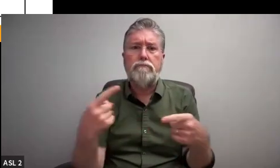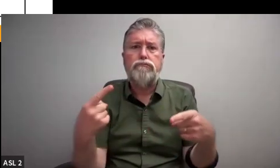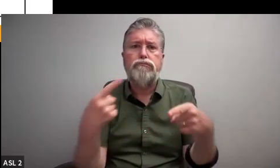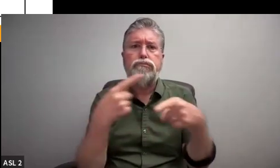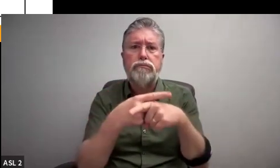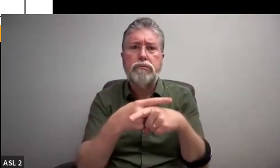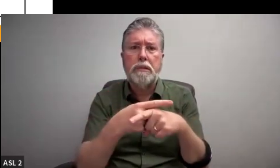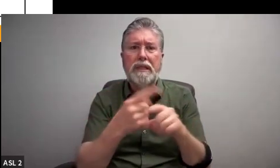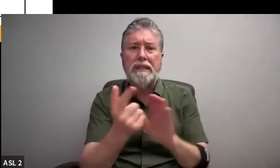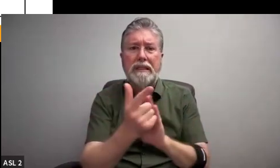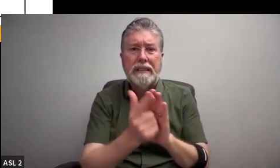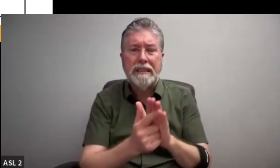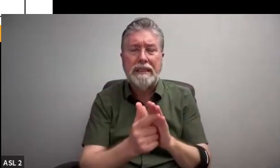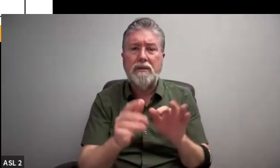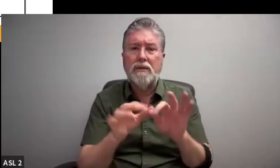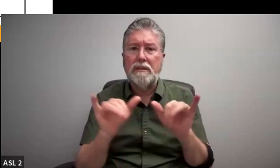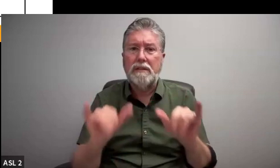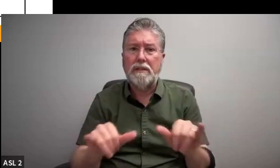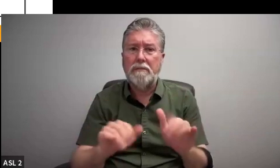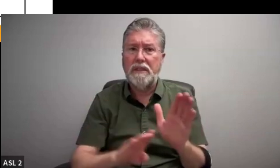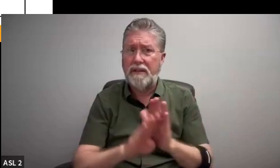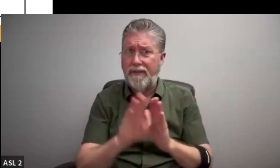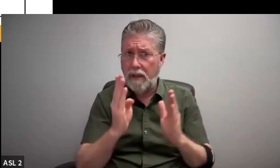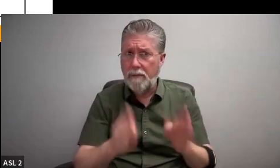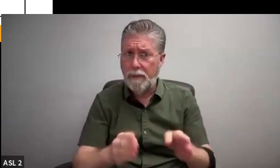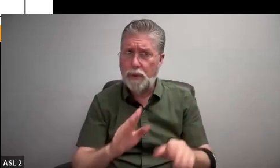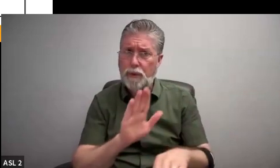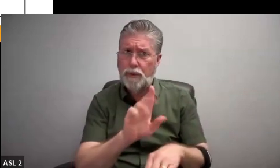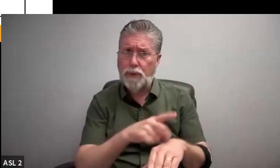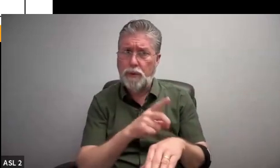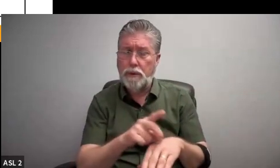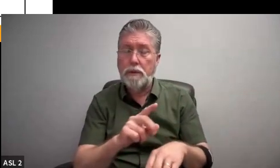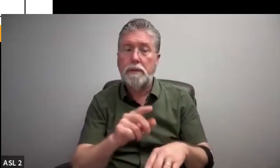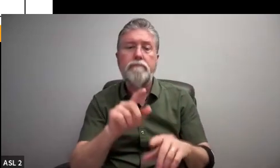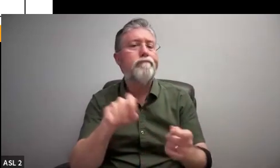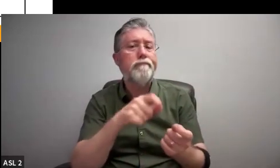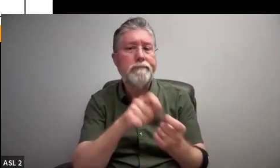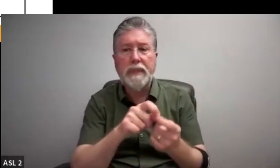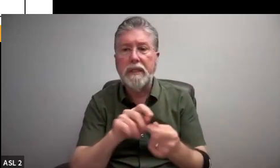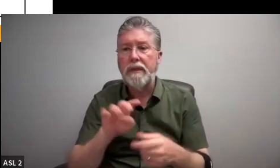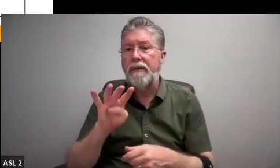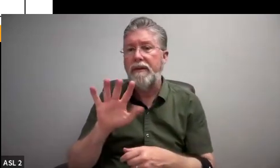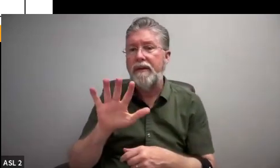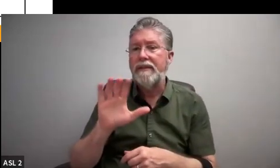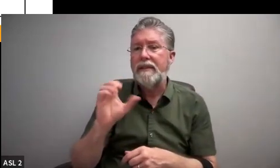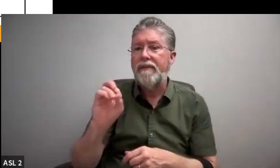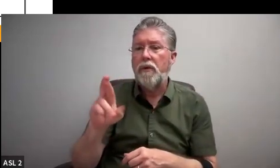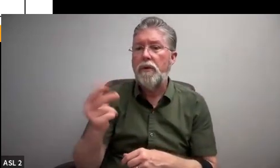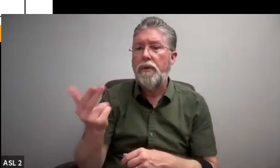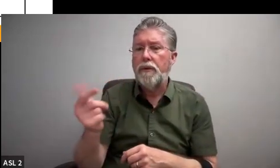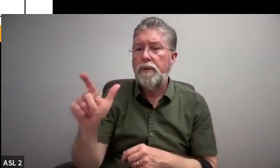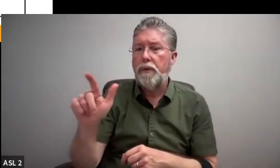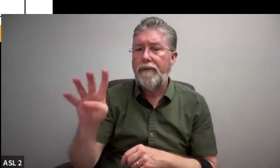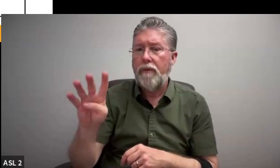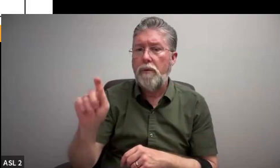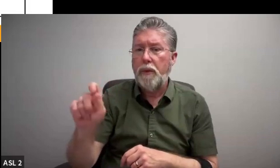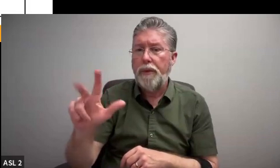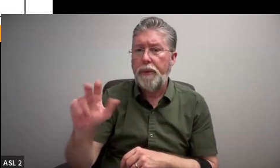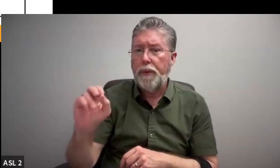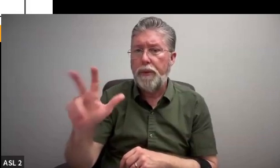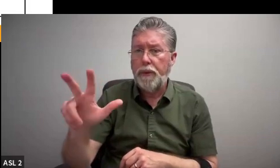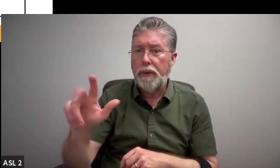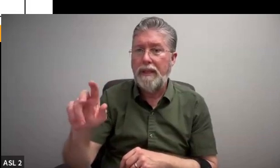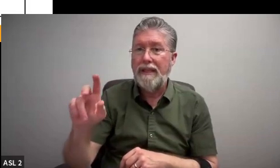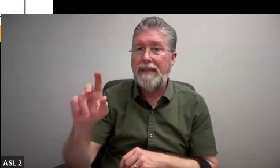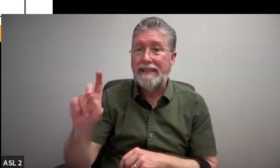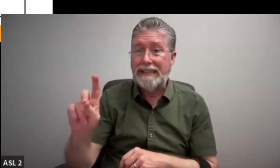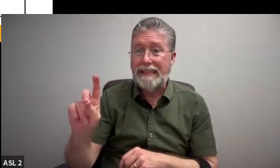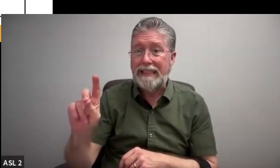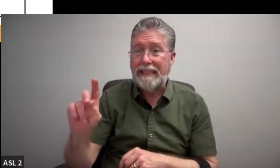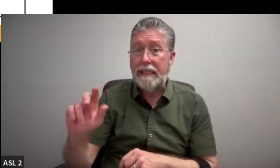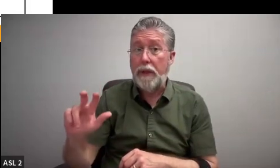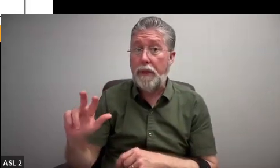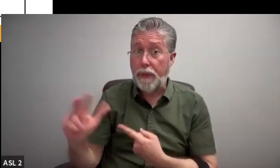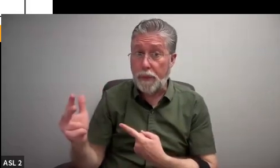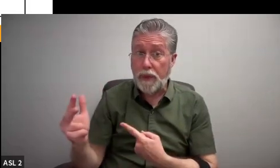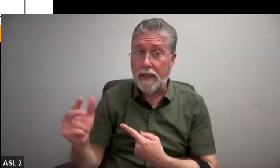Legal Assistance Developers duties. Specifically, 45 CFR 1324.303(d)(3)(i), so this is another